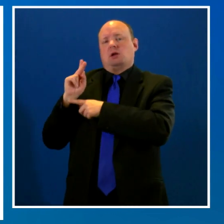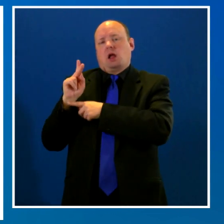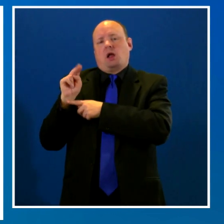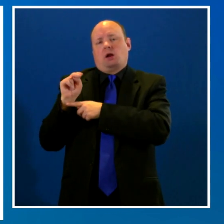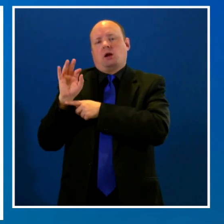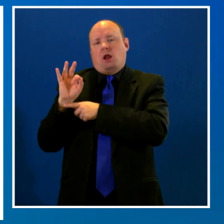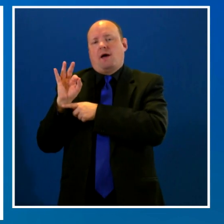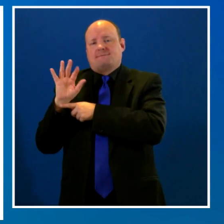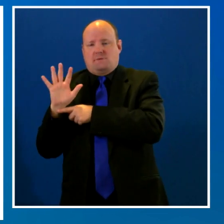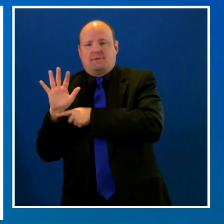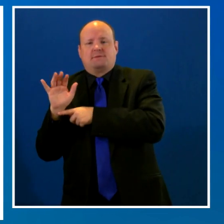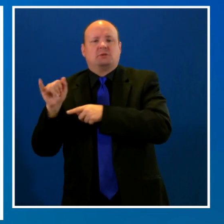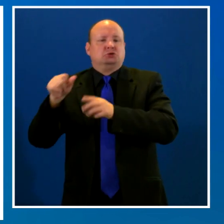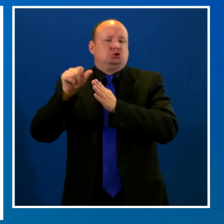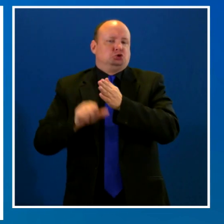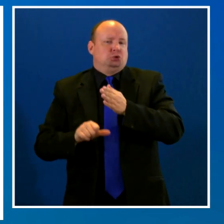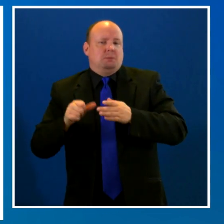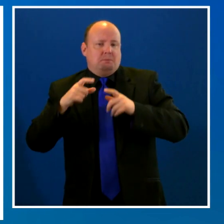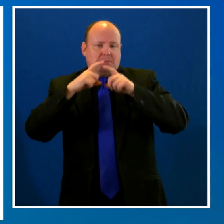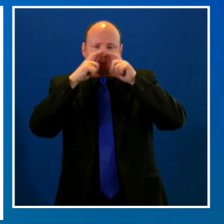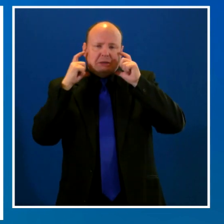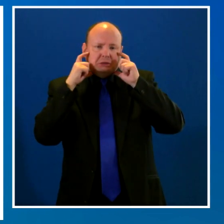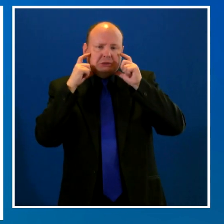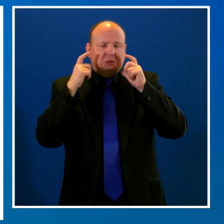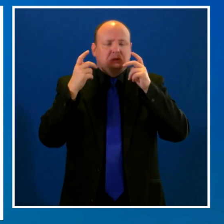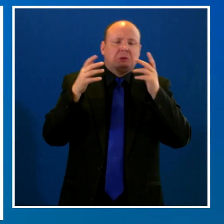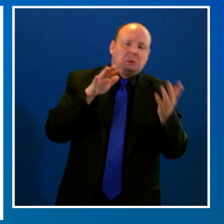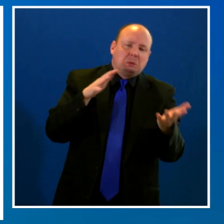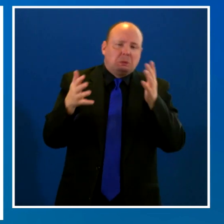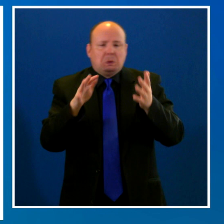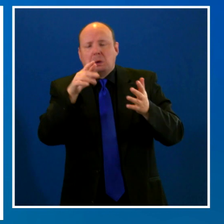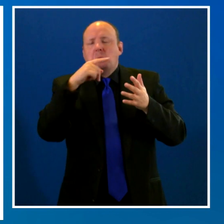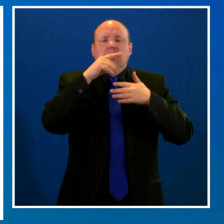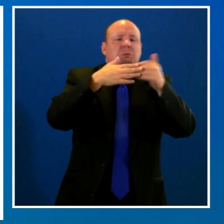Whichever method you choose, please make sure that any mask